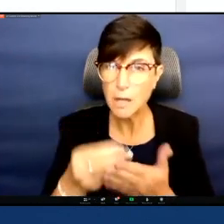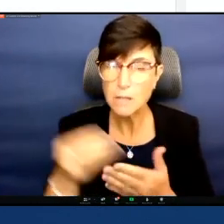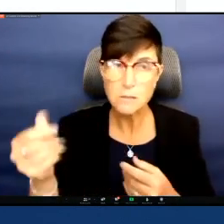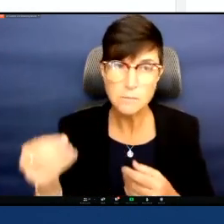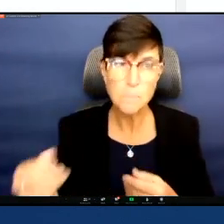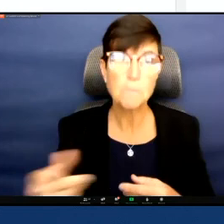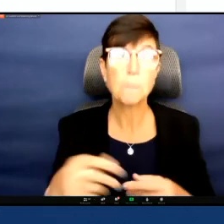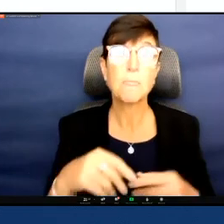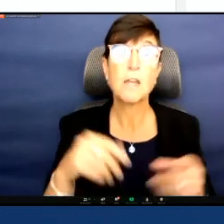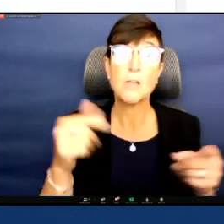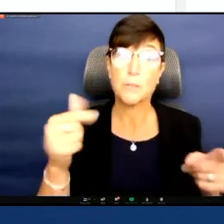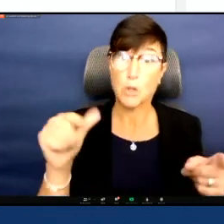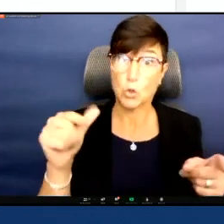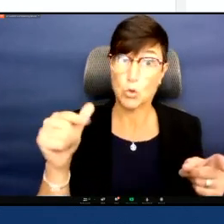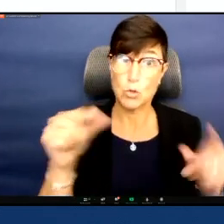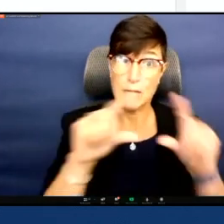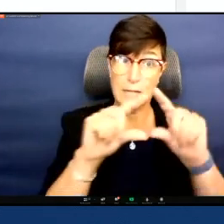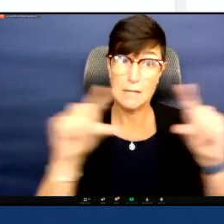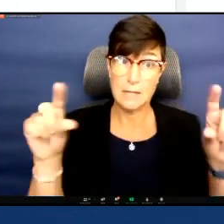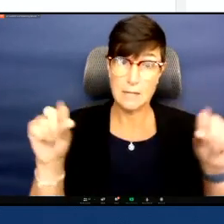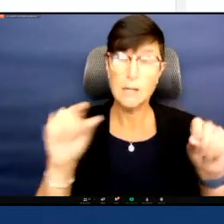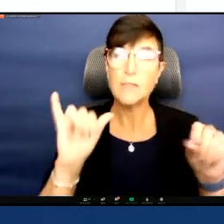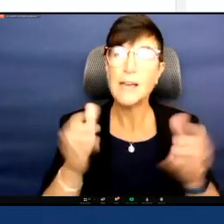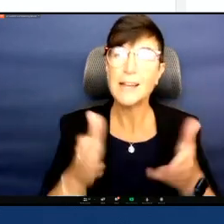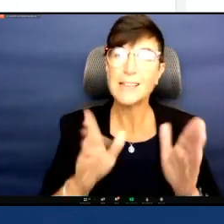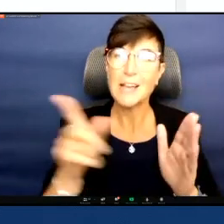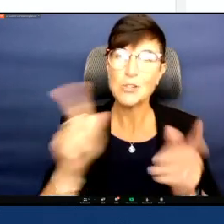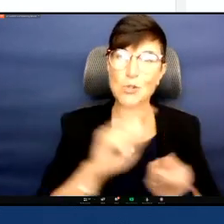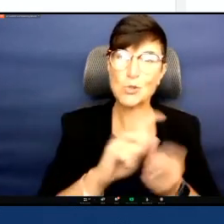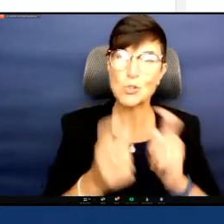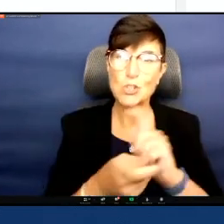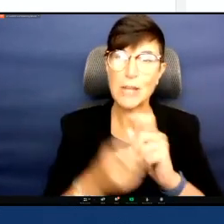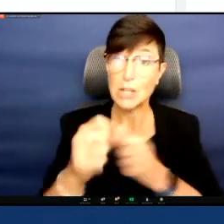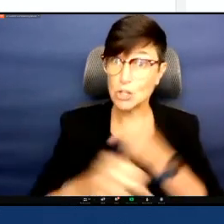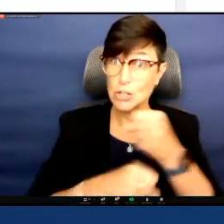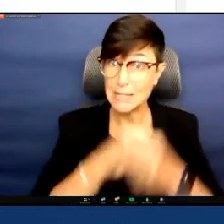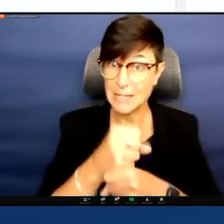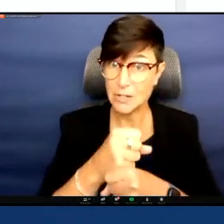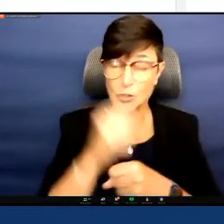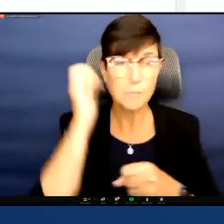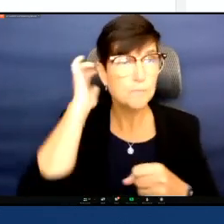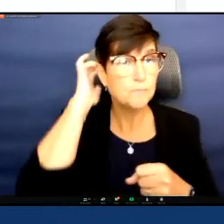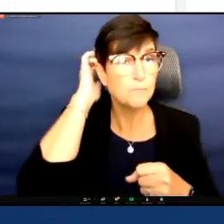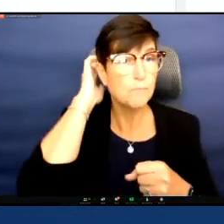here, allow you to switch the chart views and then if you click on any bar on the chart,